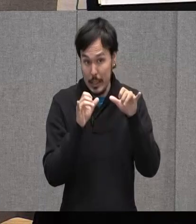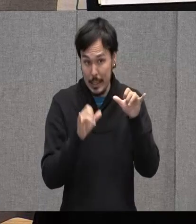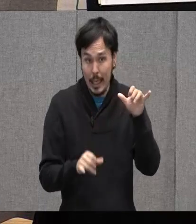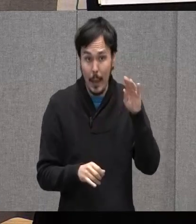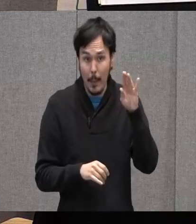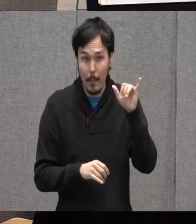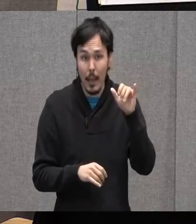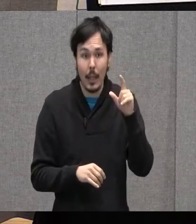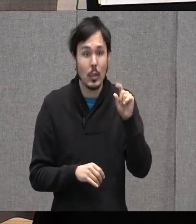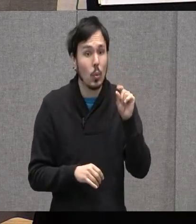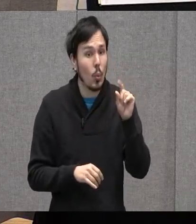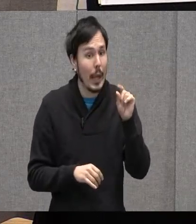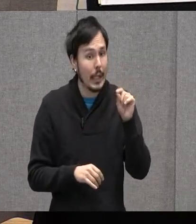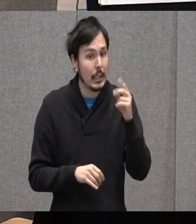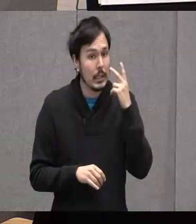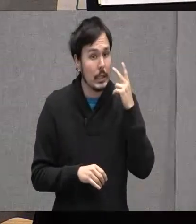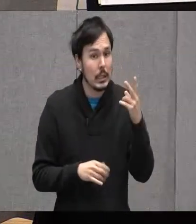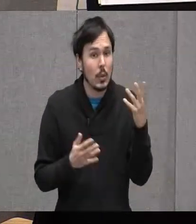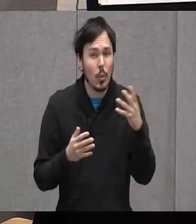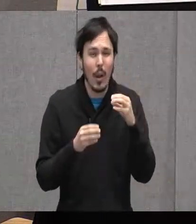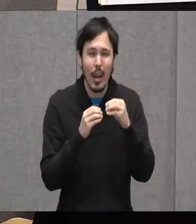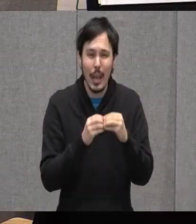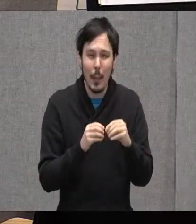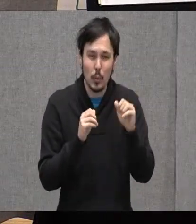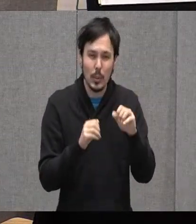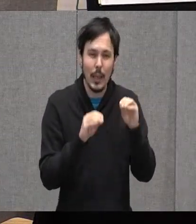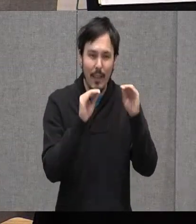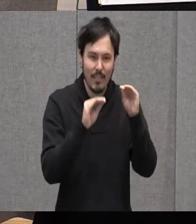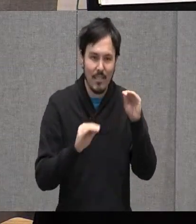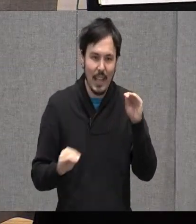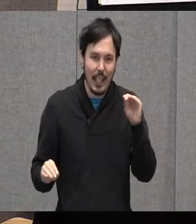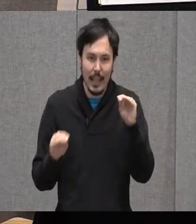and then seeing what numbers we can fill in. So.